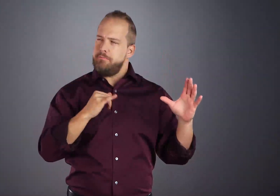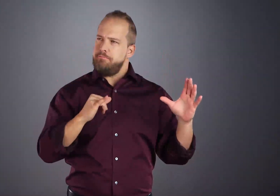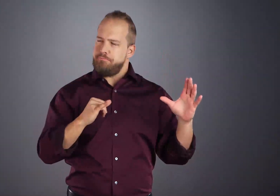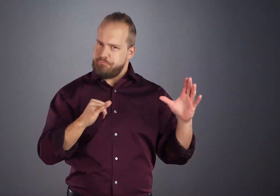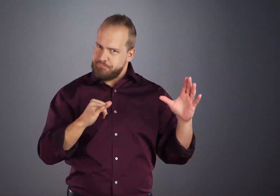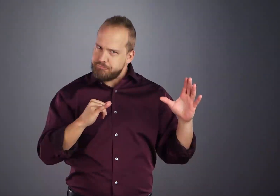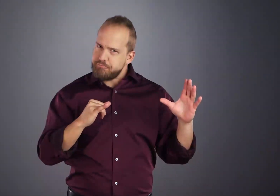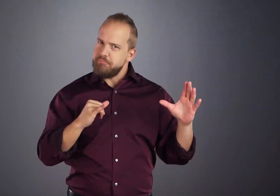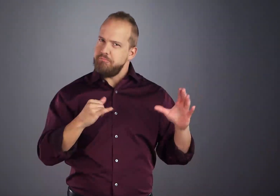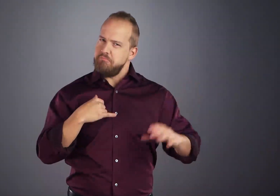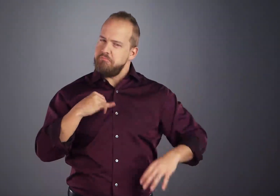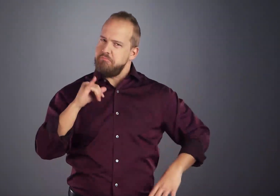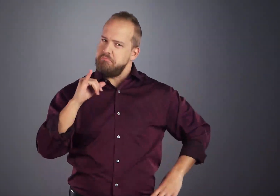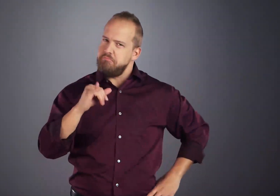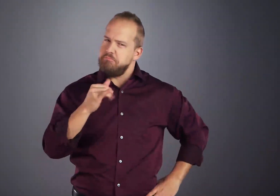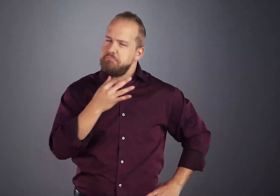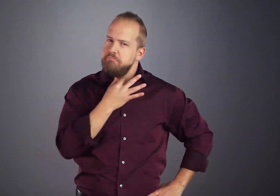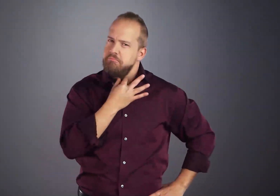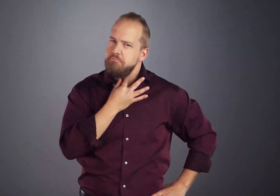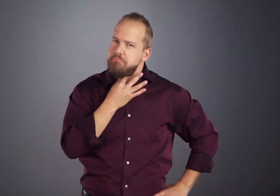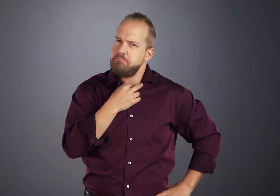They made me swallow hard.